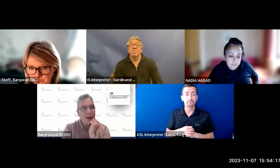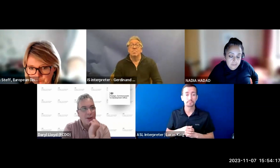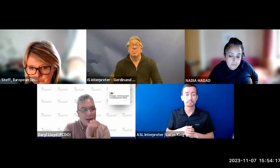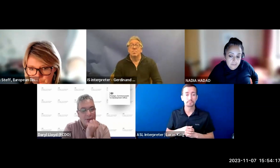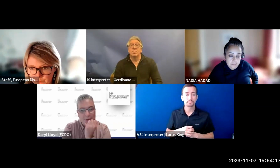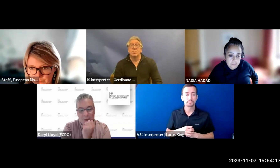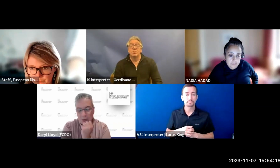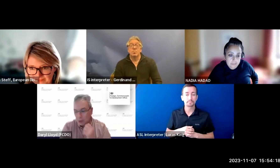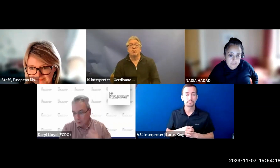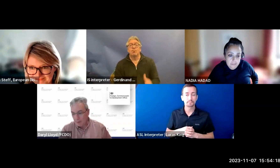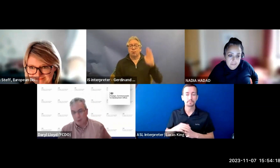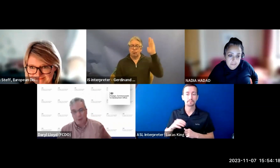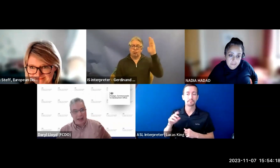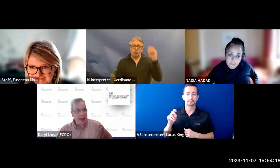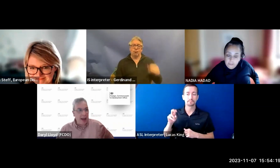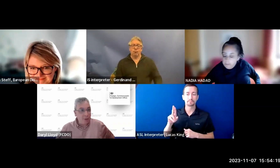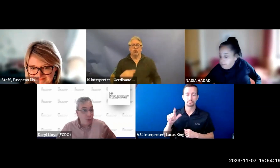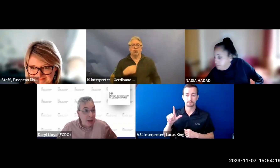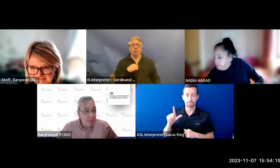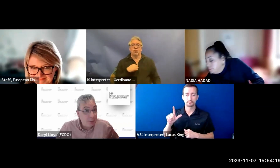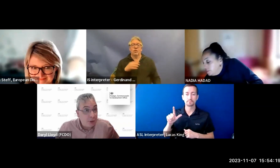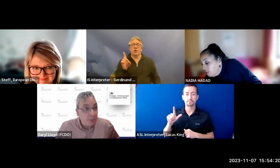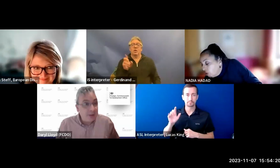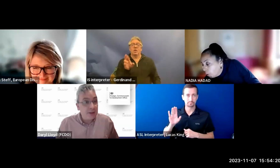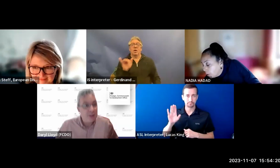I'll go very quickly. It's important,